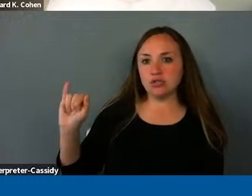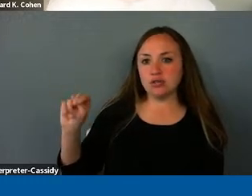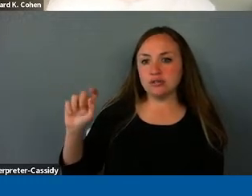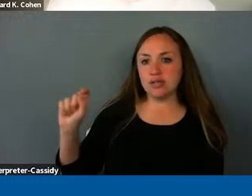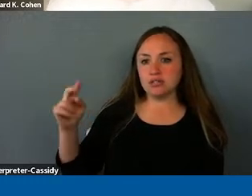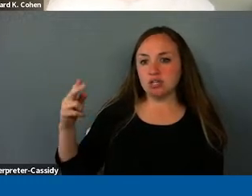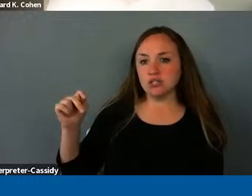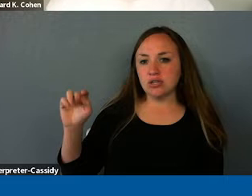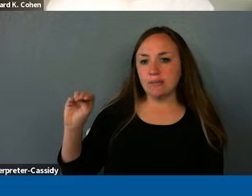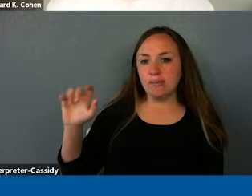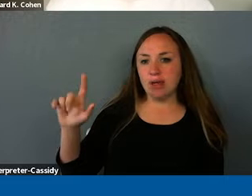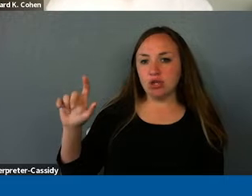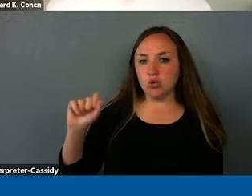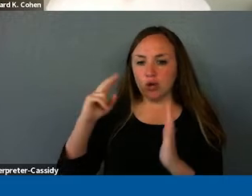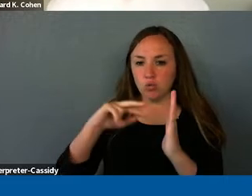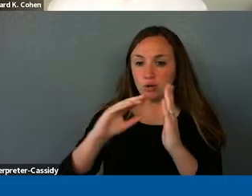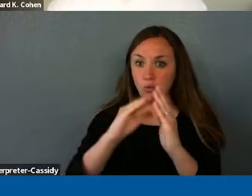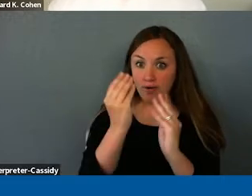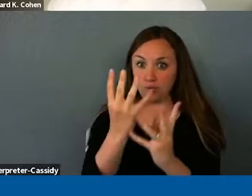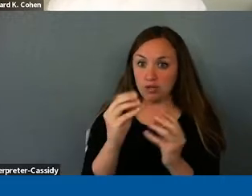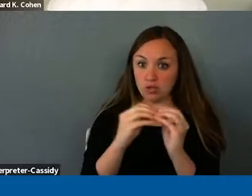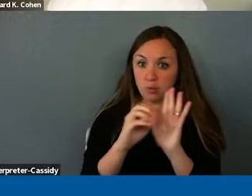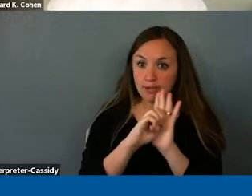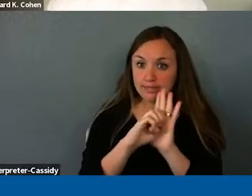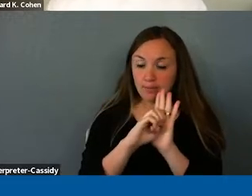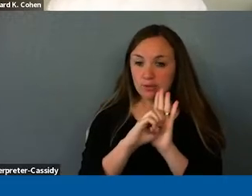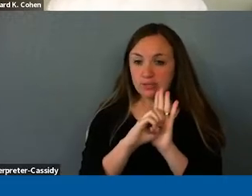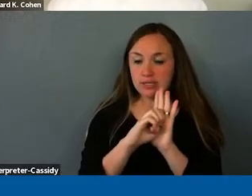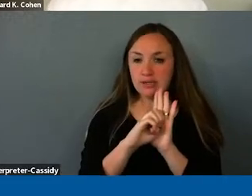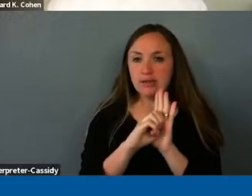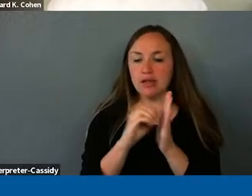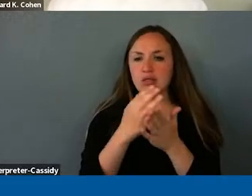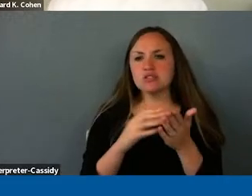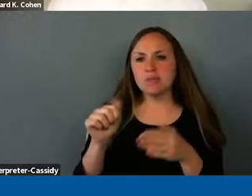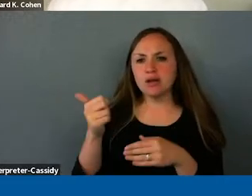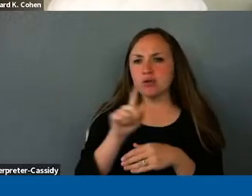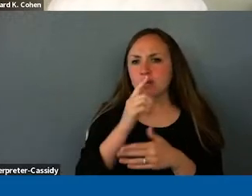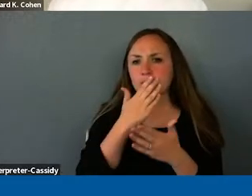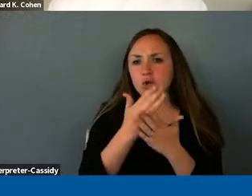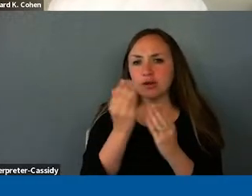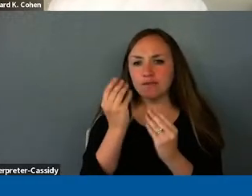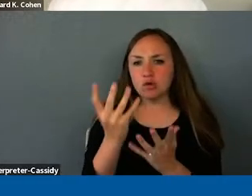And you can read up on more information and examples. There's some other really good information documented on this page